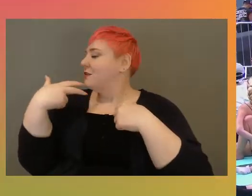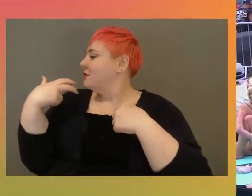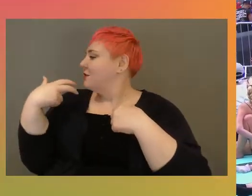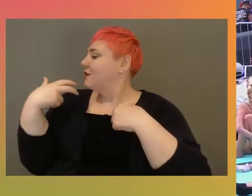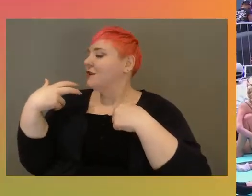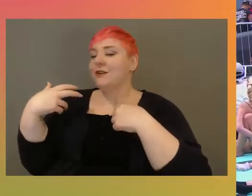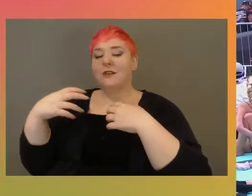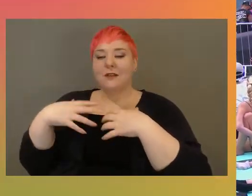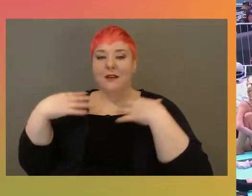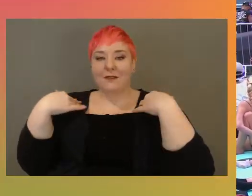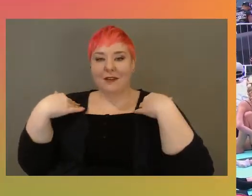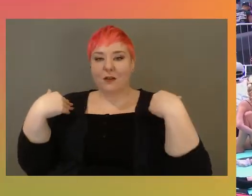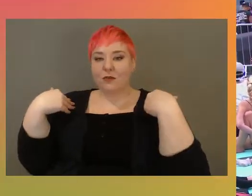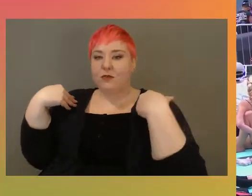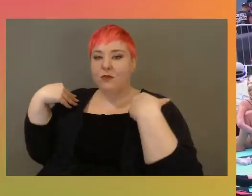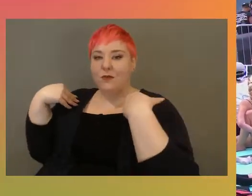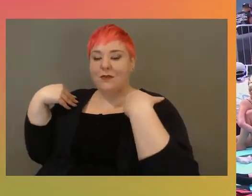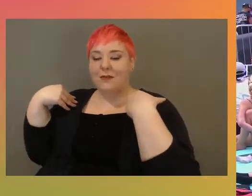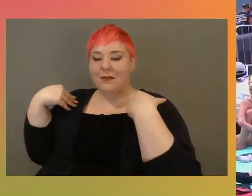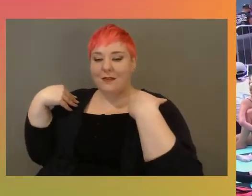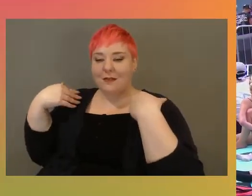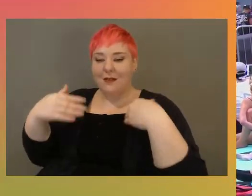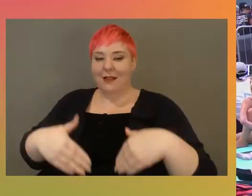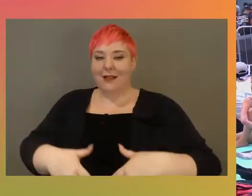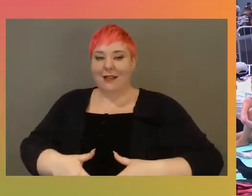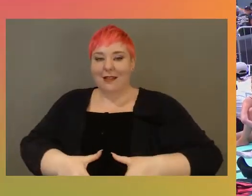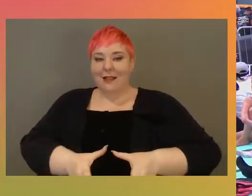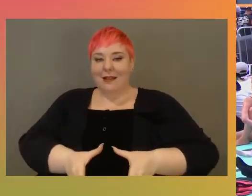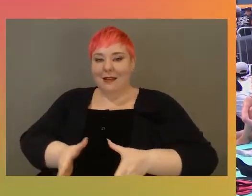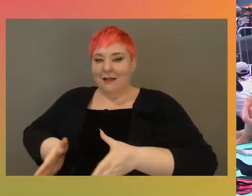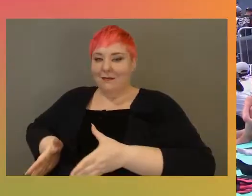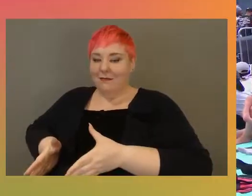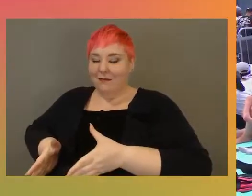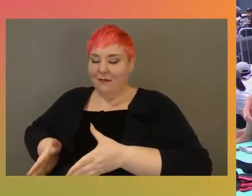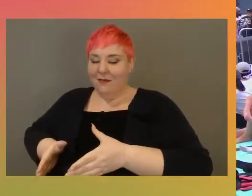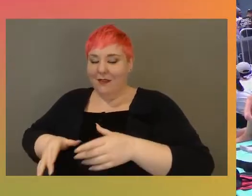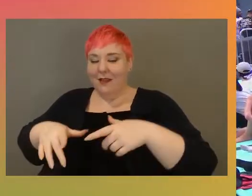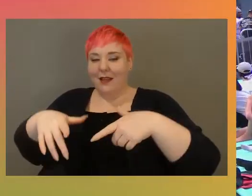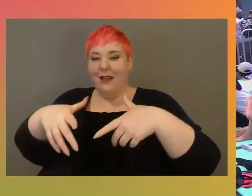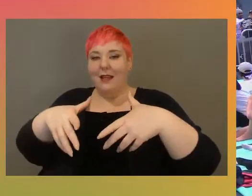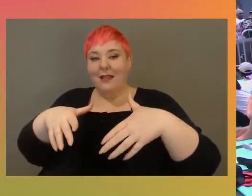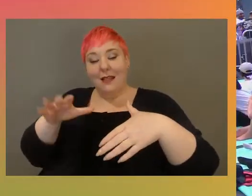PULL THE STRAIGHT LEG BACK INTO THE HIP. MOVE THE BENT LEG AND KNEE AWAY FROM THE HIP, TURN THE CHEST.